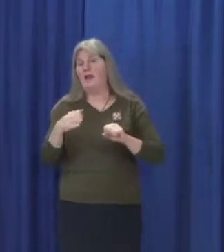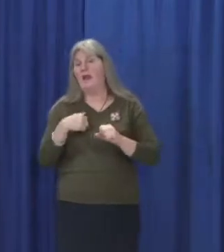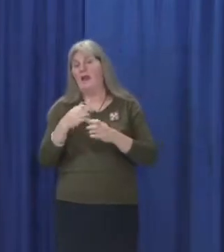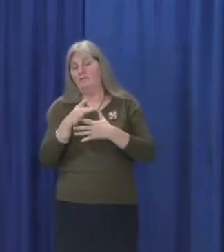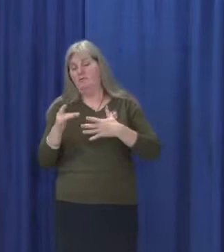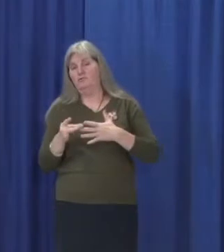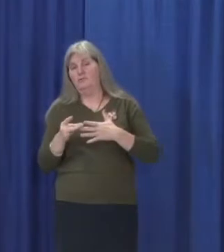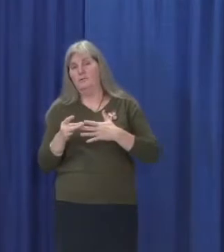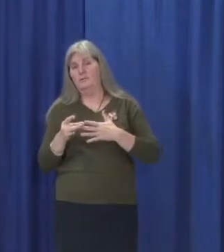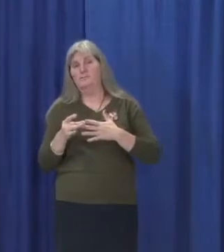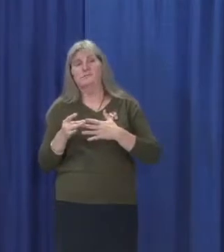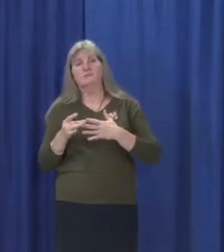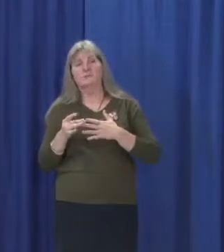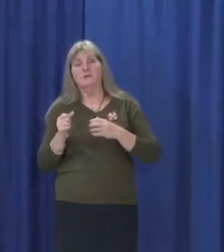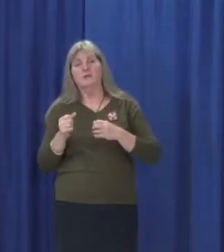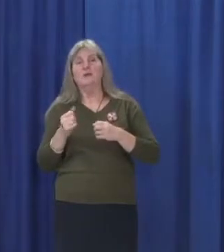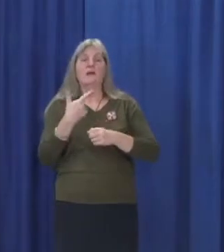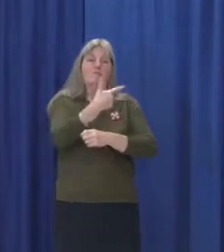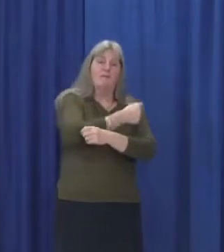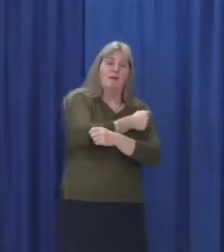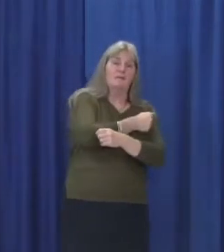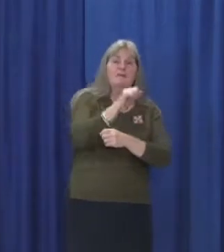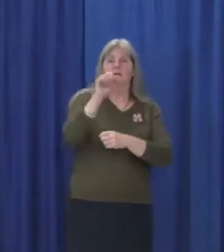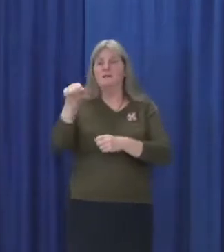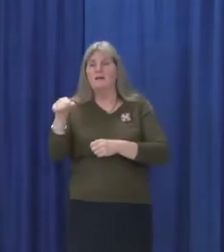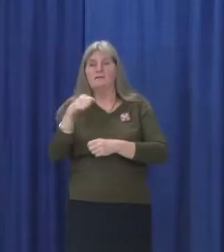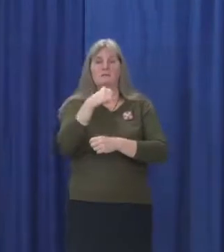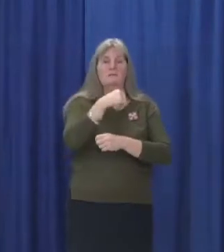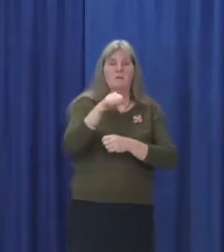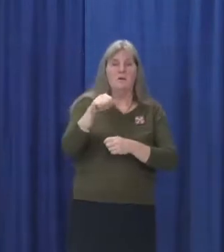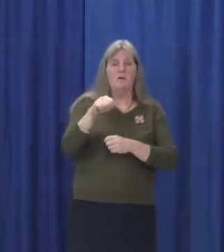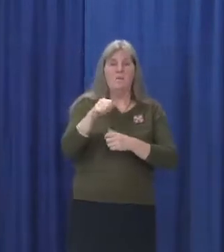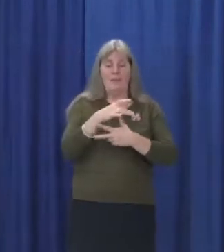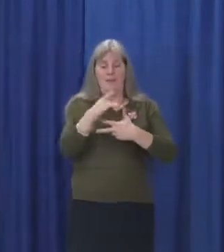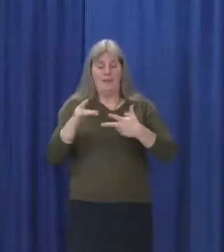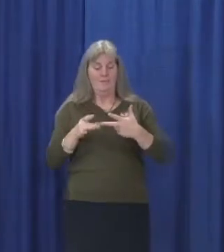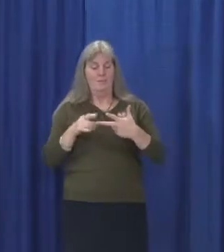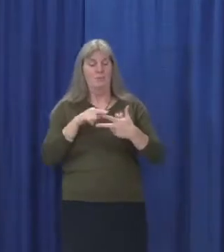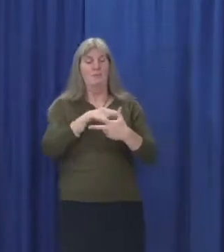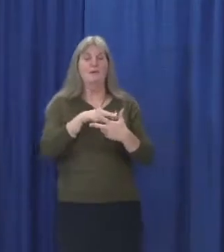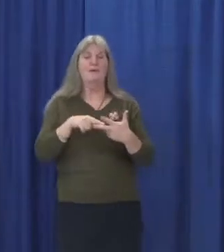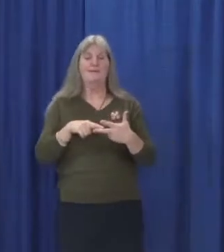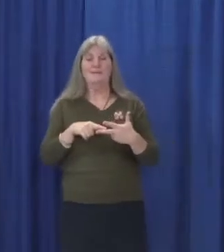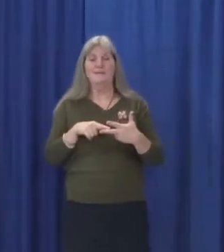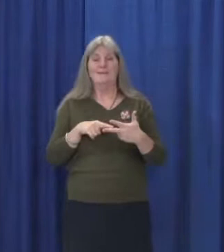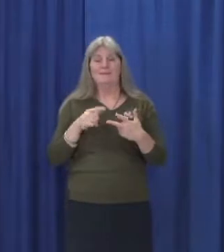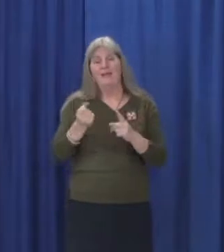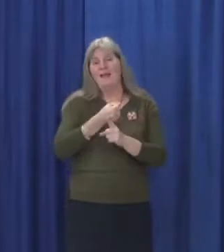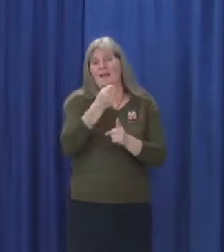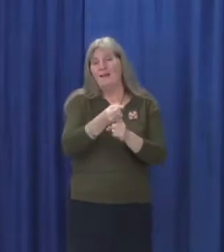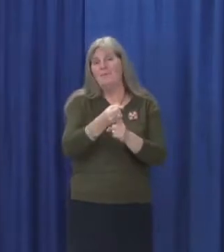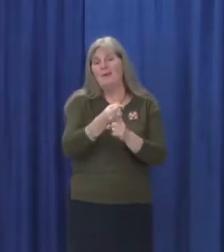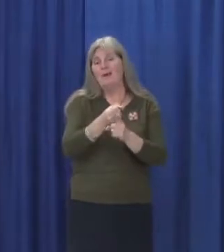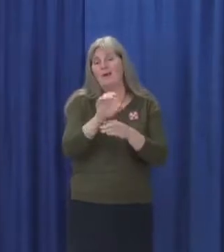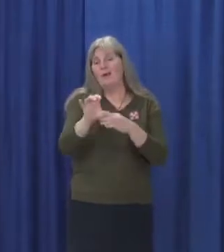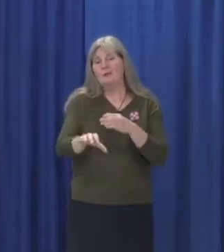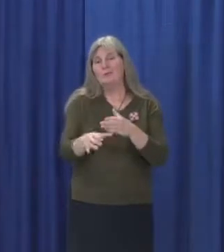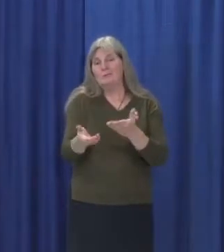You have a choice be vaccinated or not but those choices come with ramifications and that's